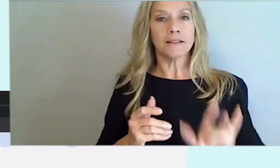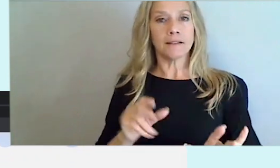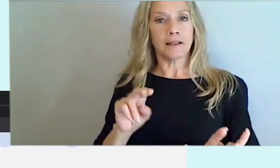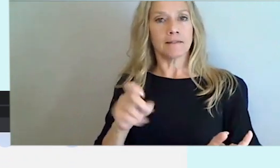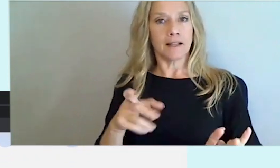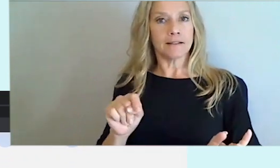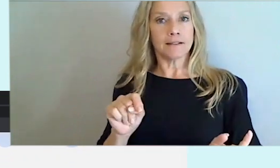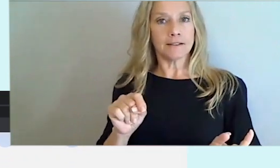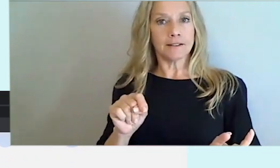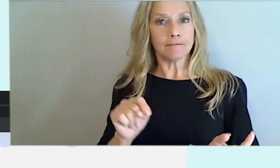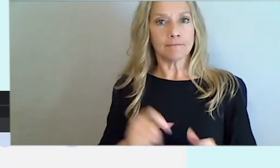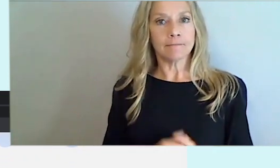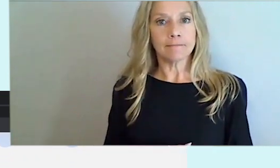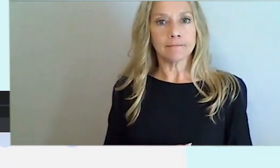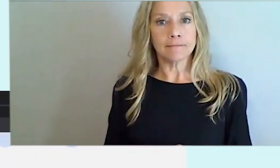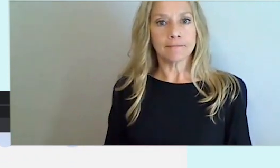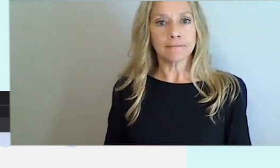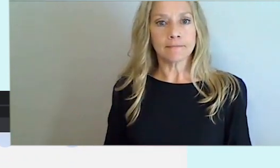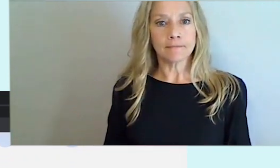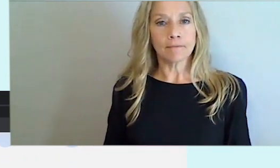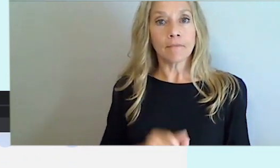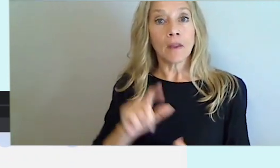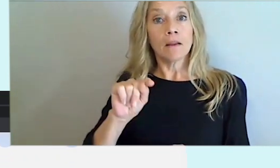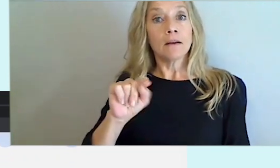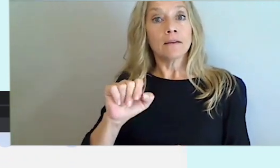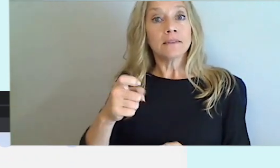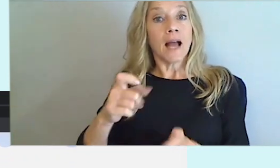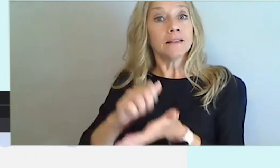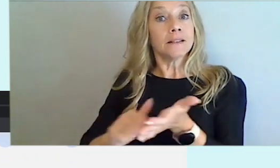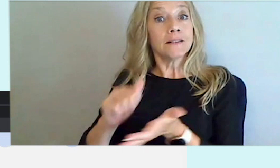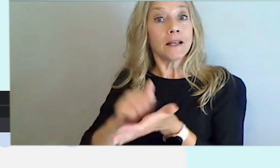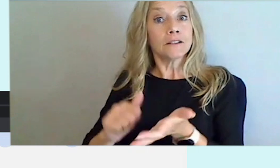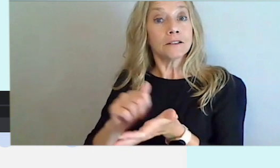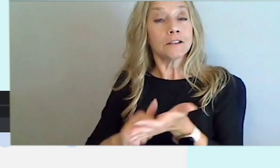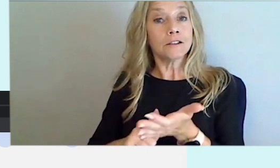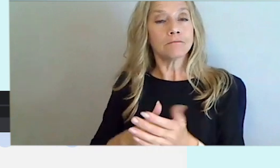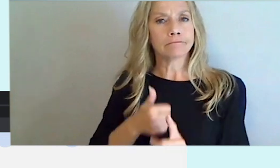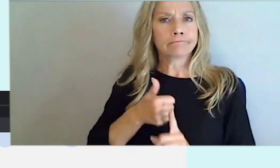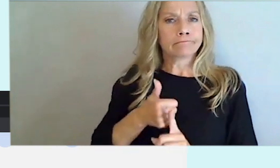On the tax deduction page. The member must review any information on file,